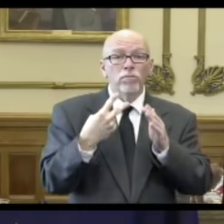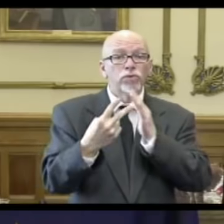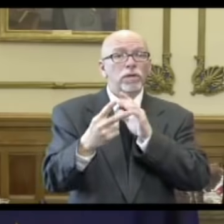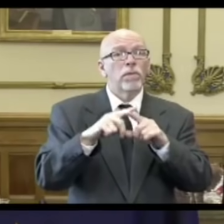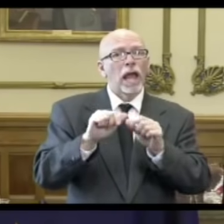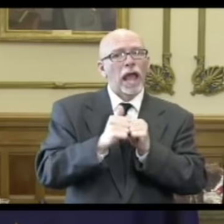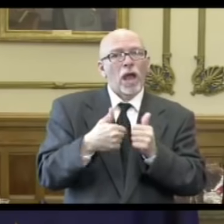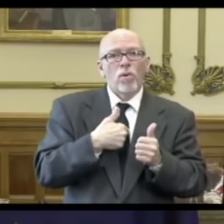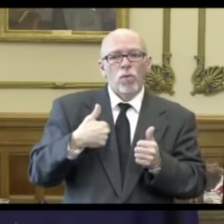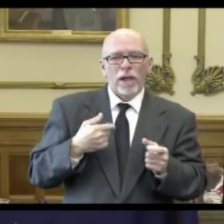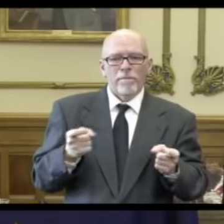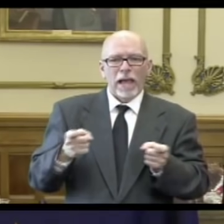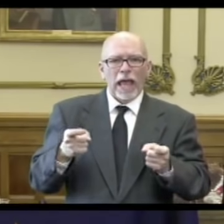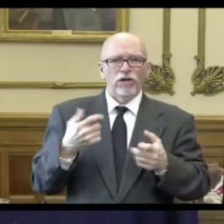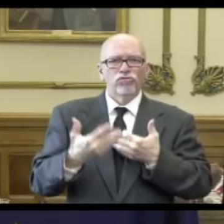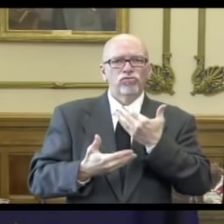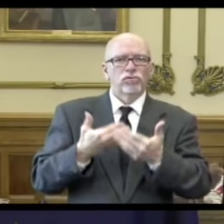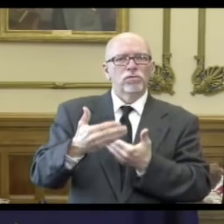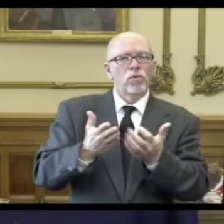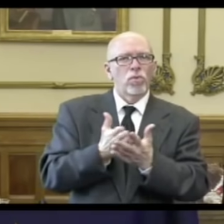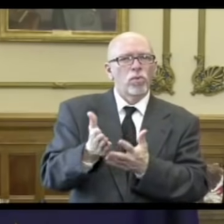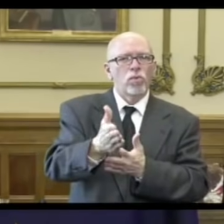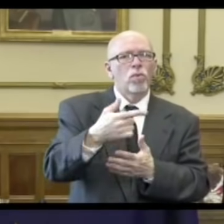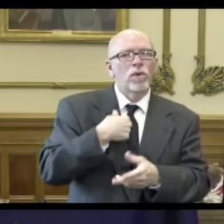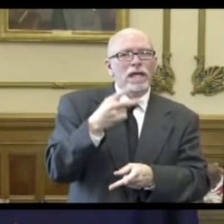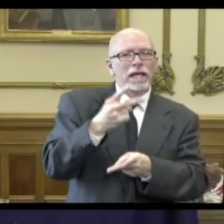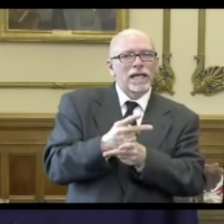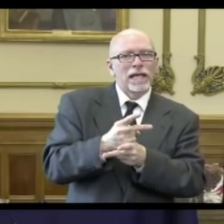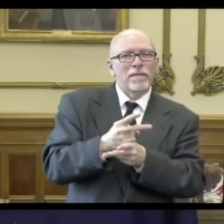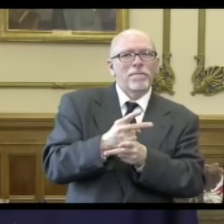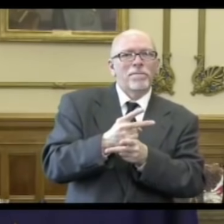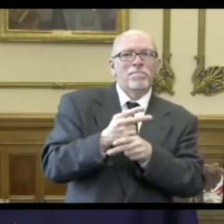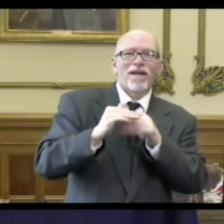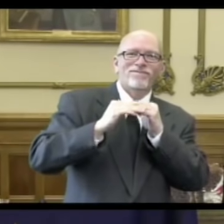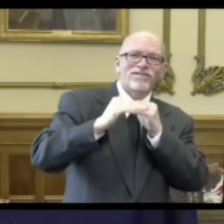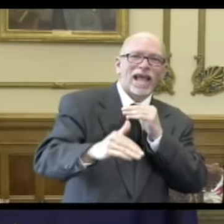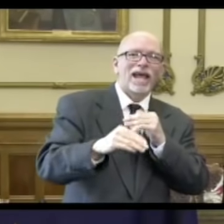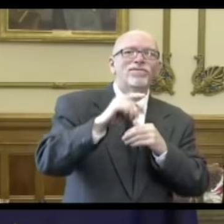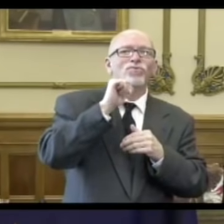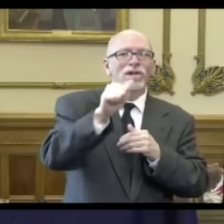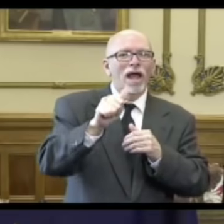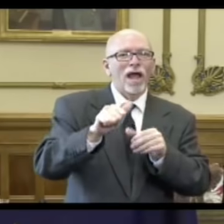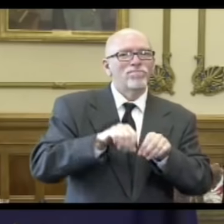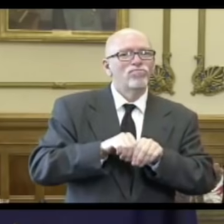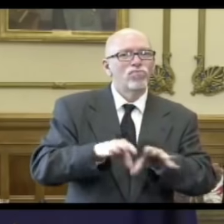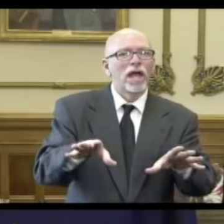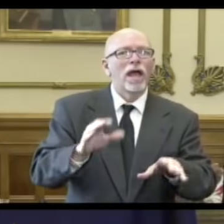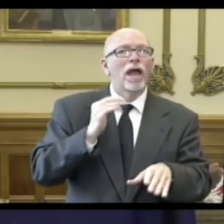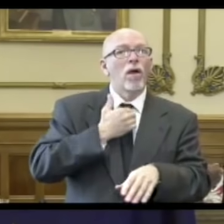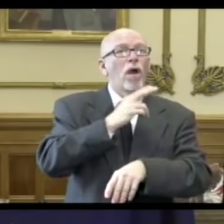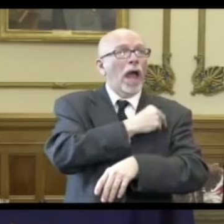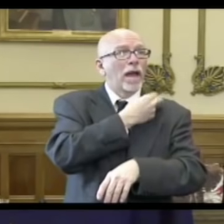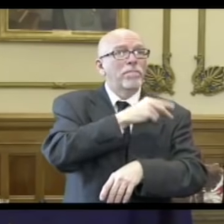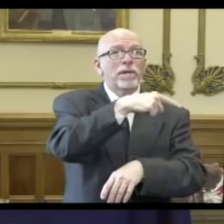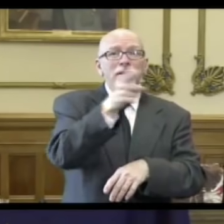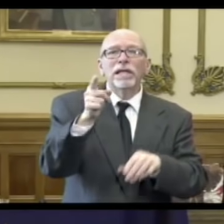THAT WILL CONTINUE THIS COULD BE WITH US FOLKS FOR A YEAR. IT'S HOW WE MANAGE OUR WAY